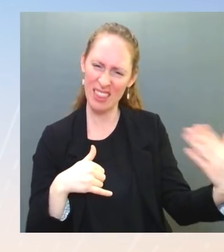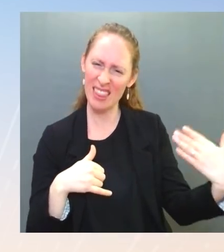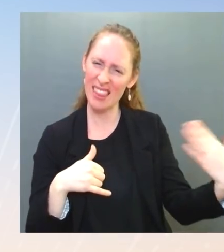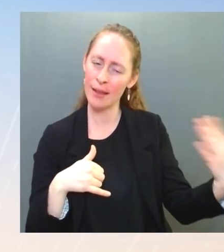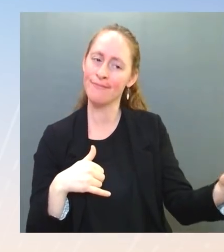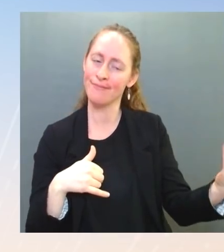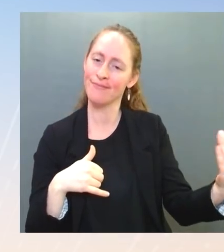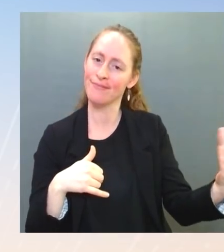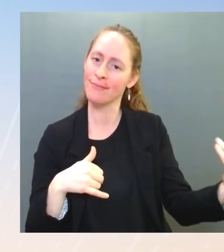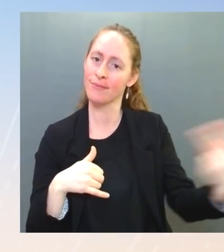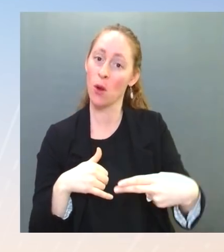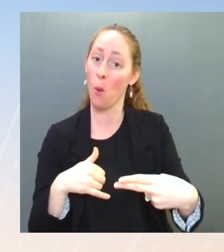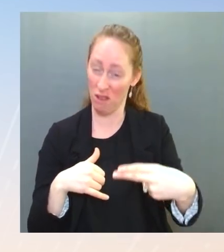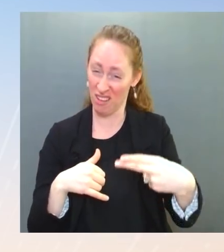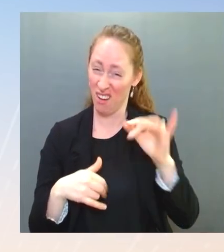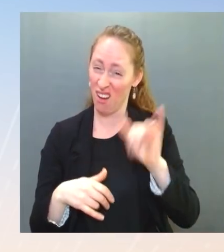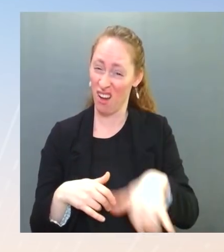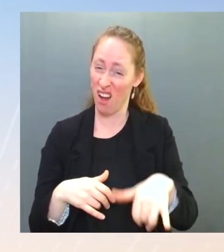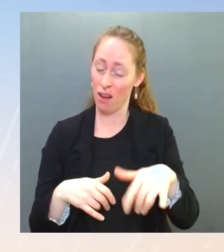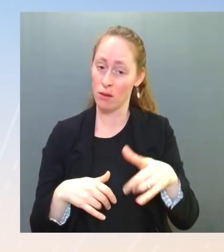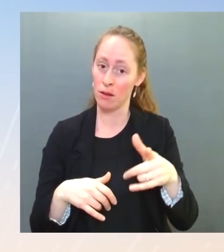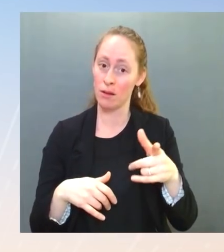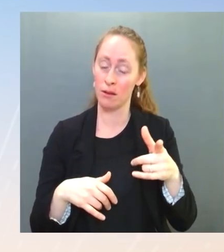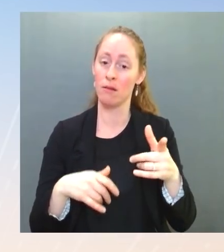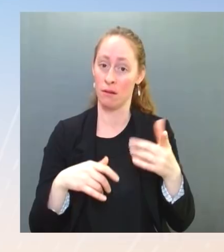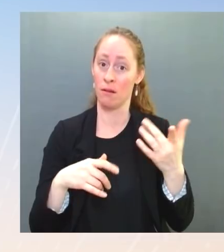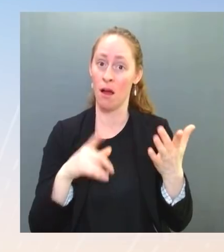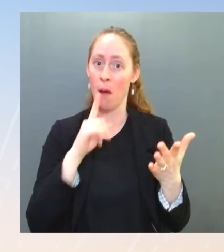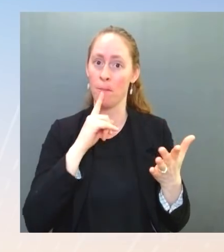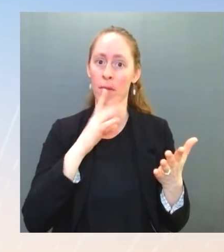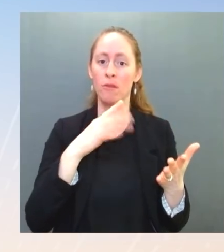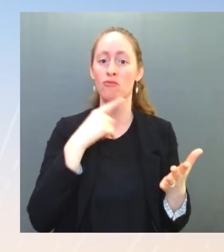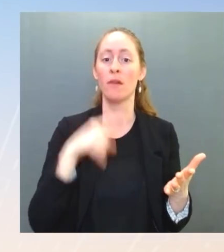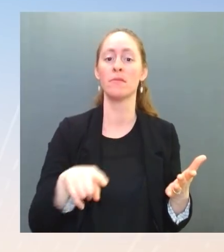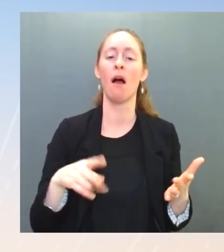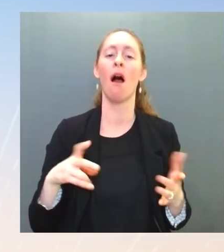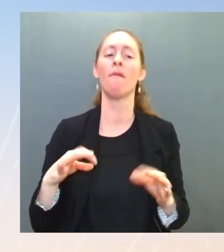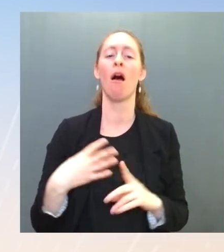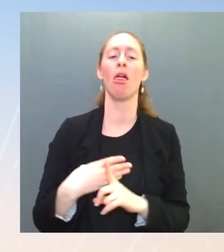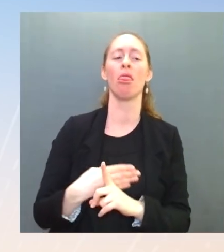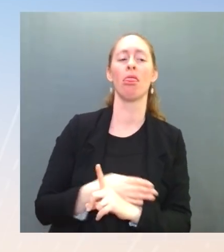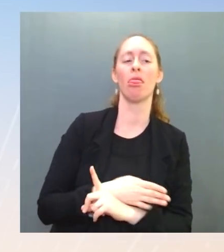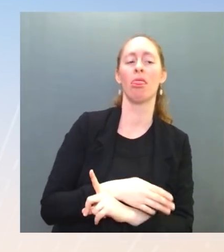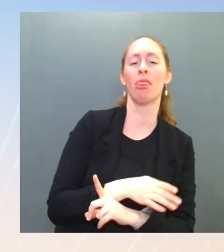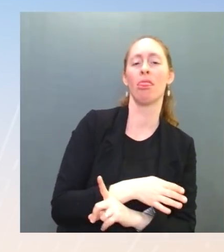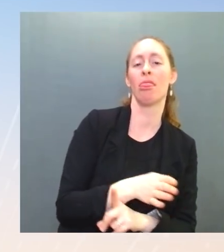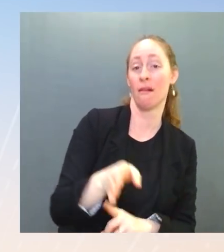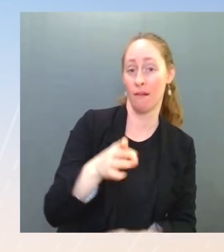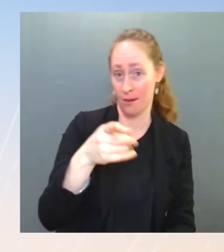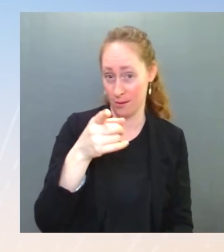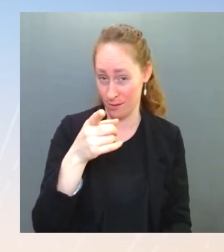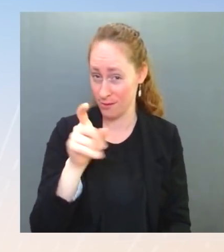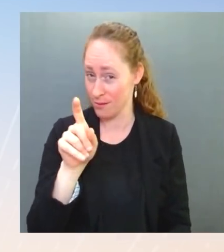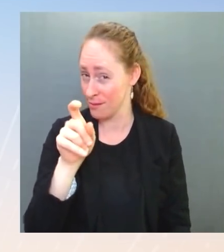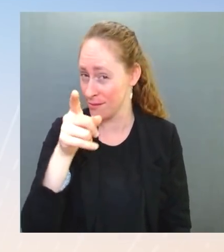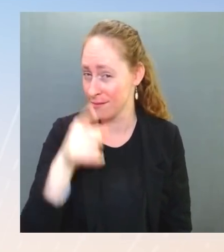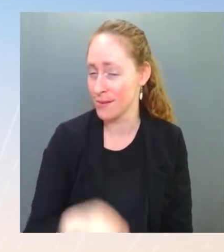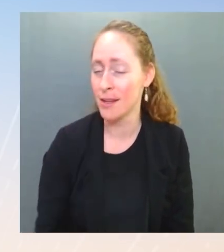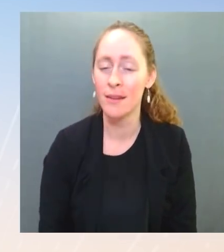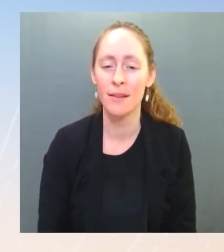to escape the sanctions ? Ms. Psaki: Well, I would say building far more than 50 percent of the world's GDP